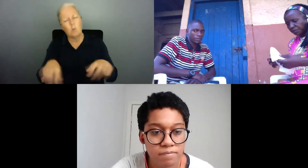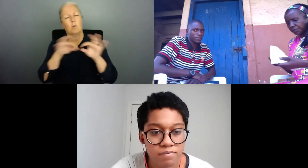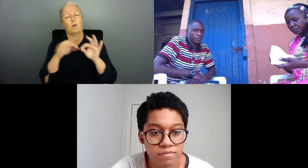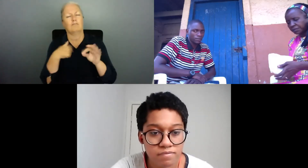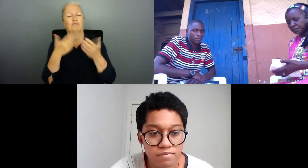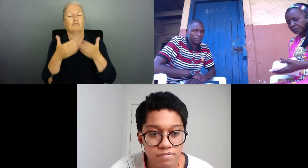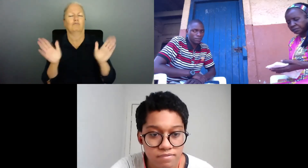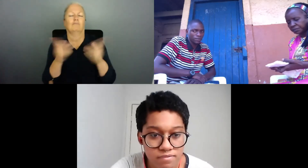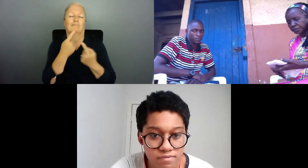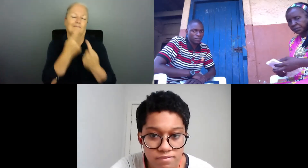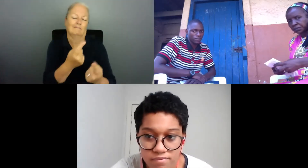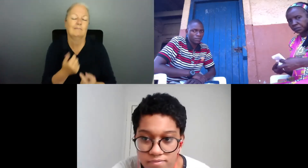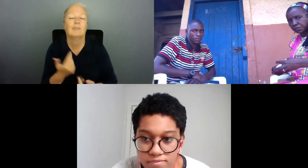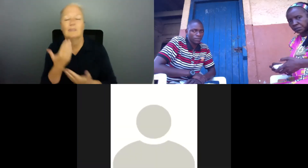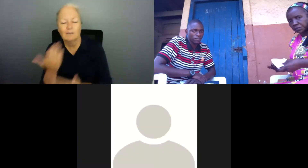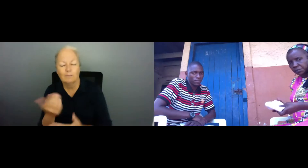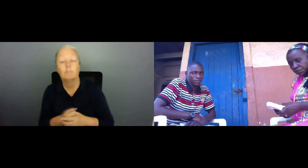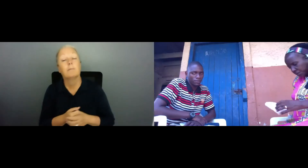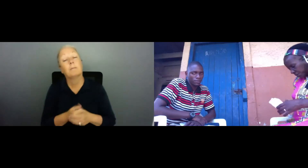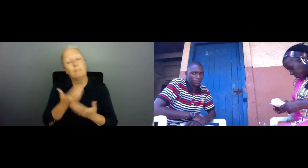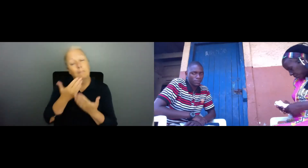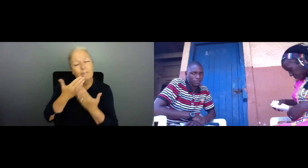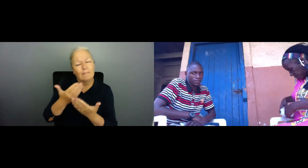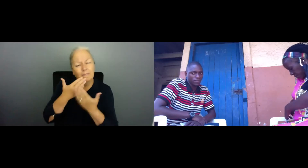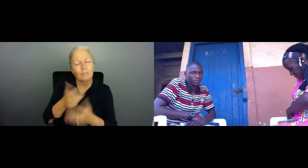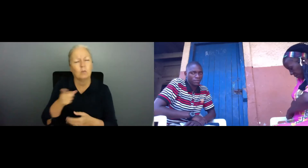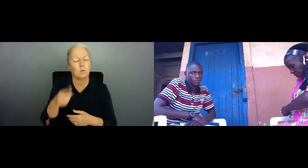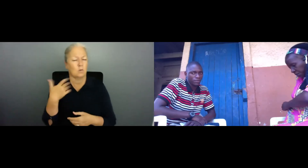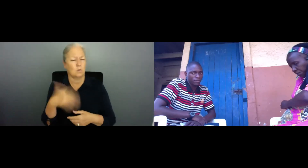thank you so much pauliano for that very powerful intervention and thank you also